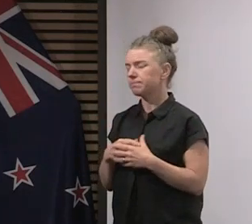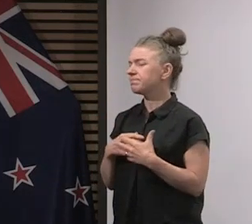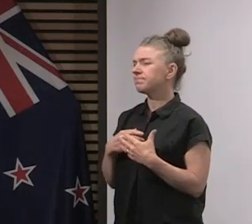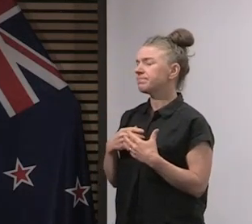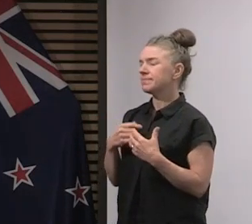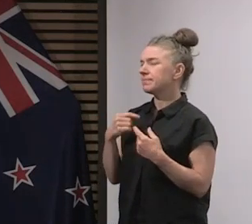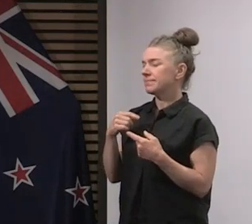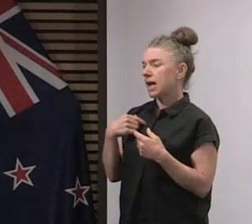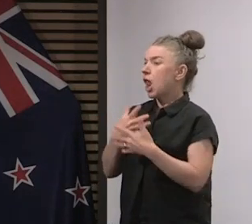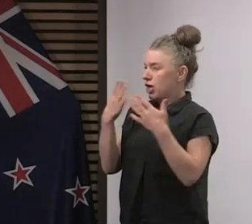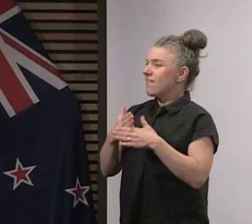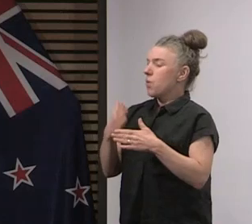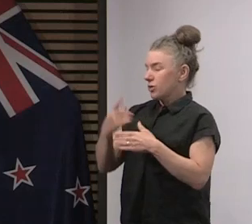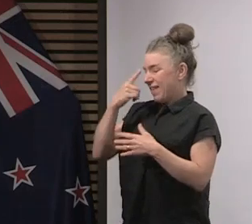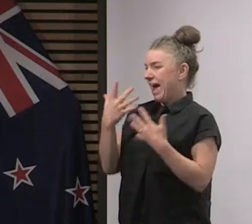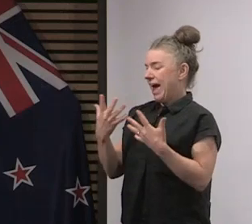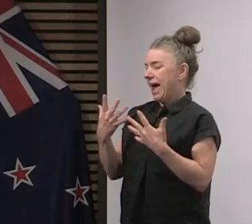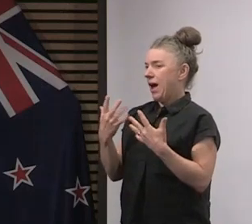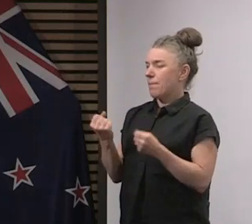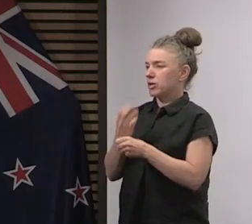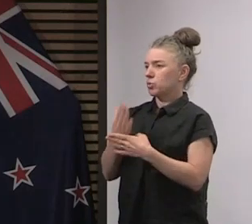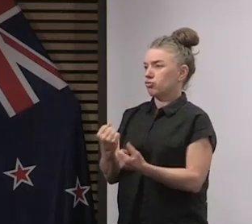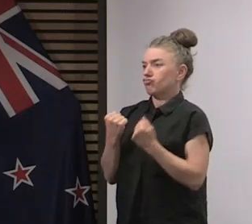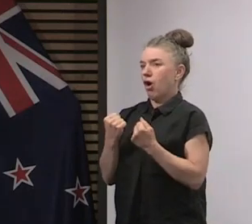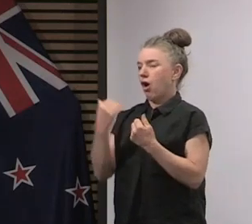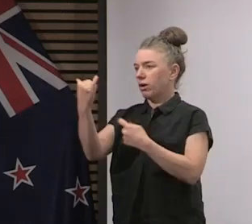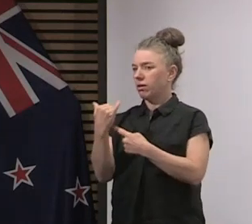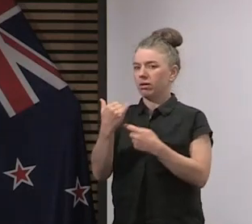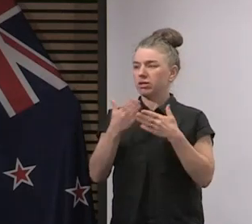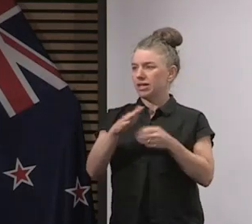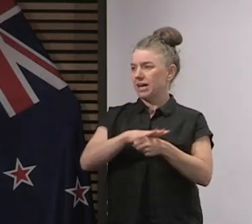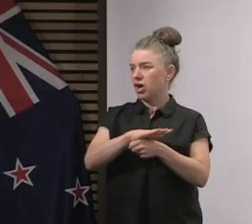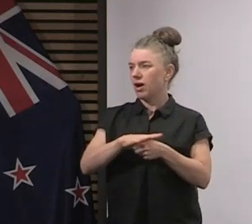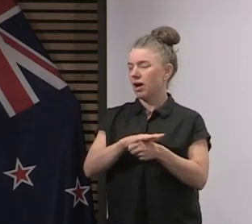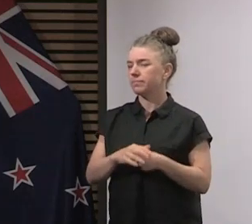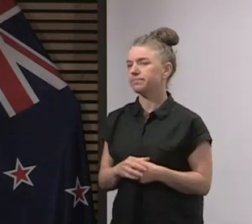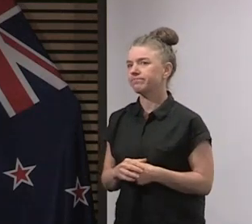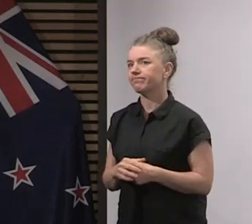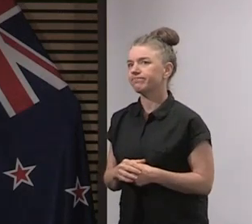haven't seen any arguments again at this point. There is a lot of work to do to think